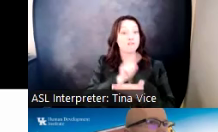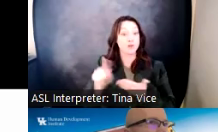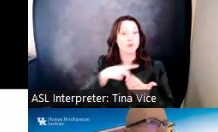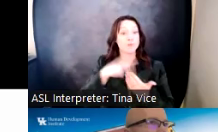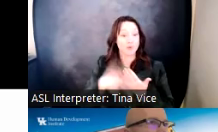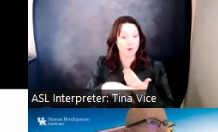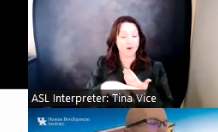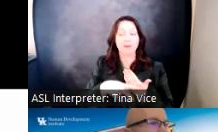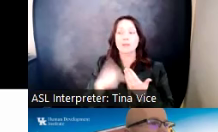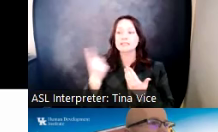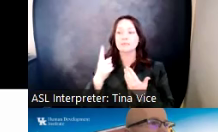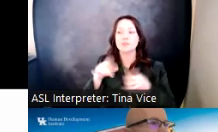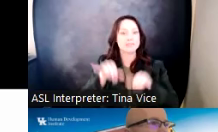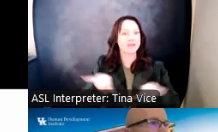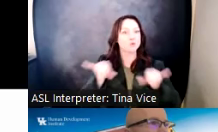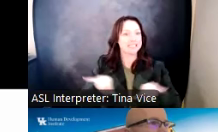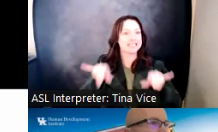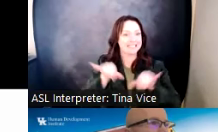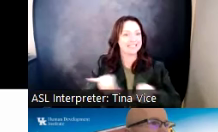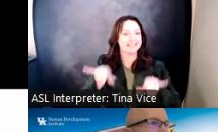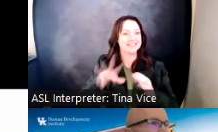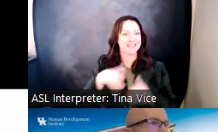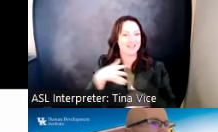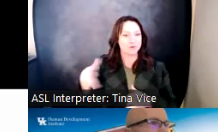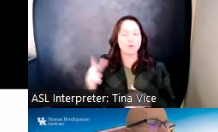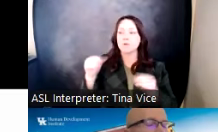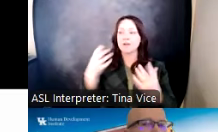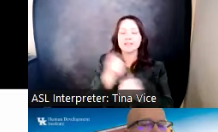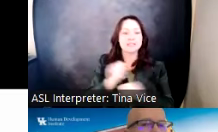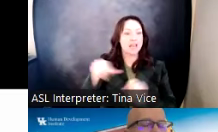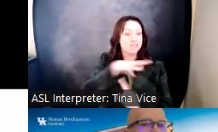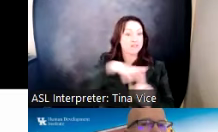routine. Um we provided a safe environment and we had uh the ability to